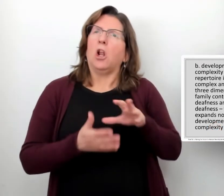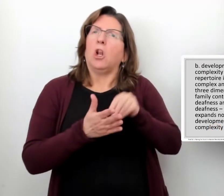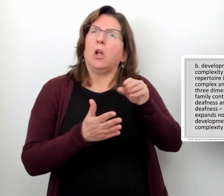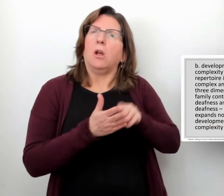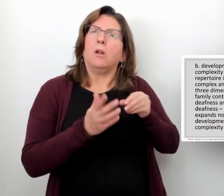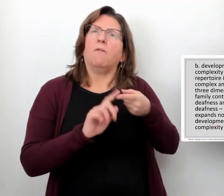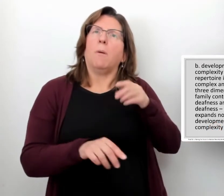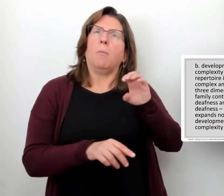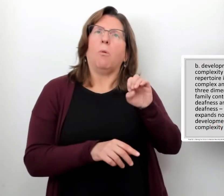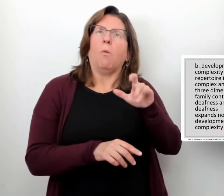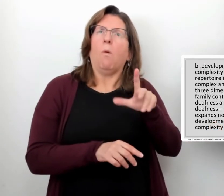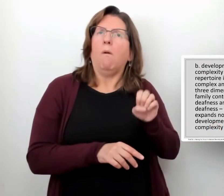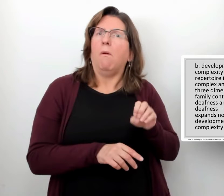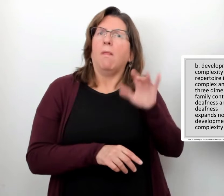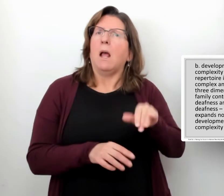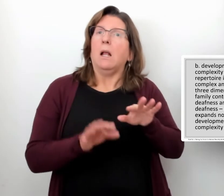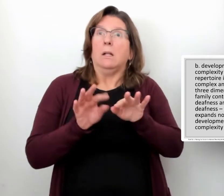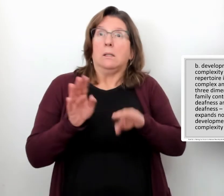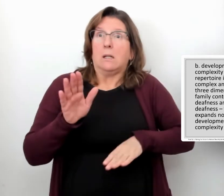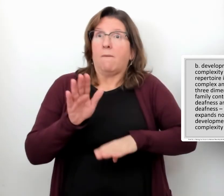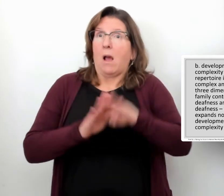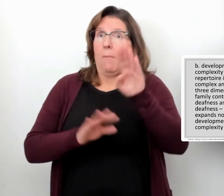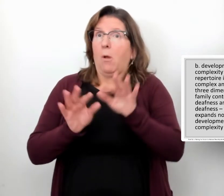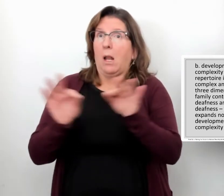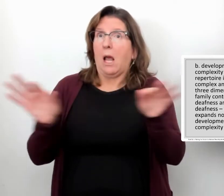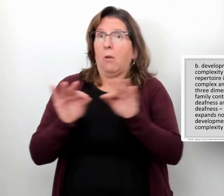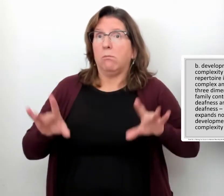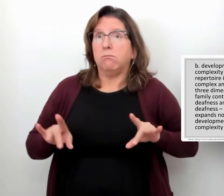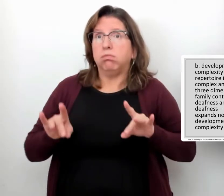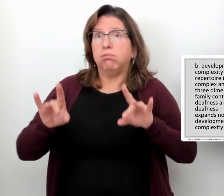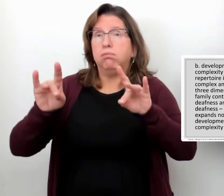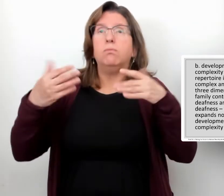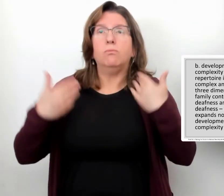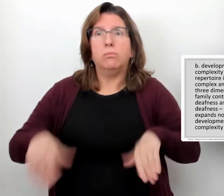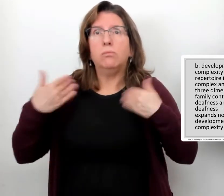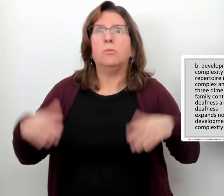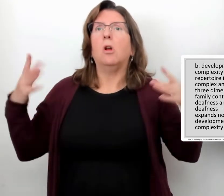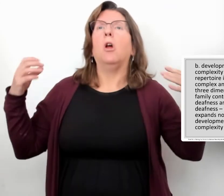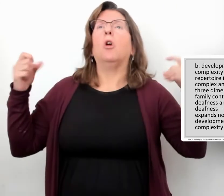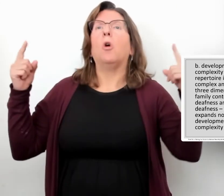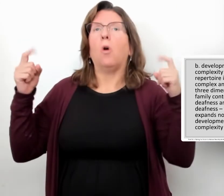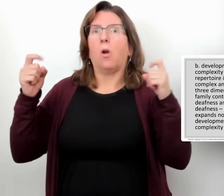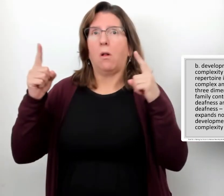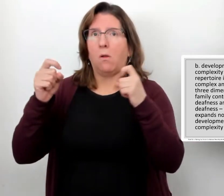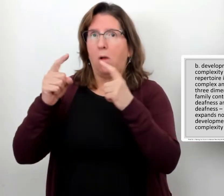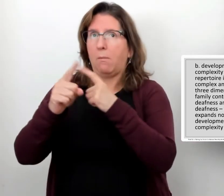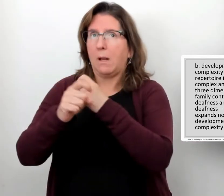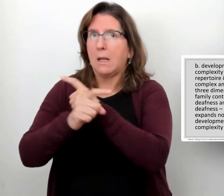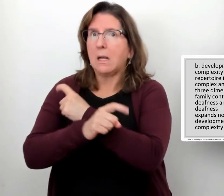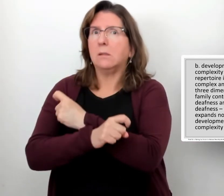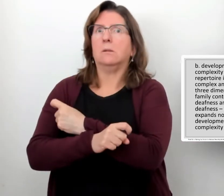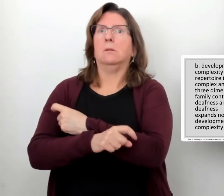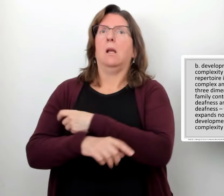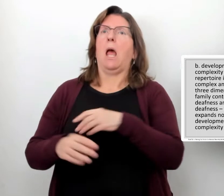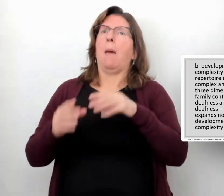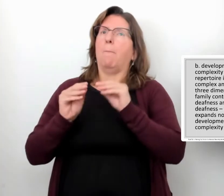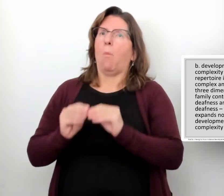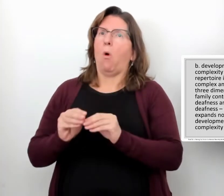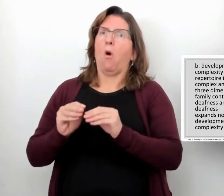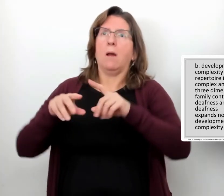Garcia learned from Cole that language development and acquisition is truly complex.